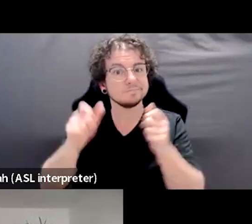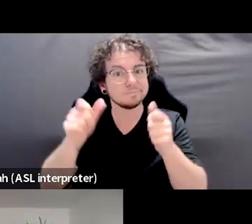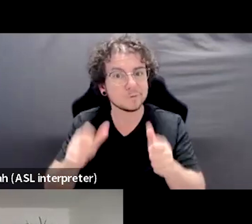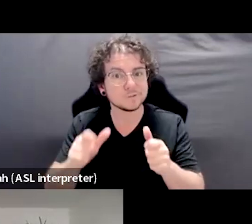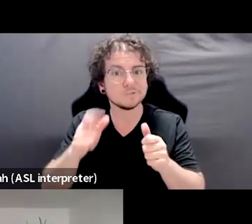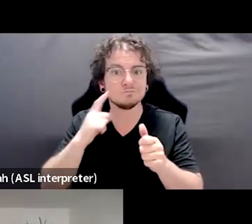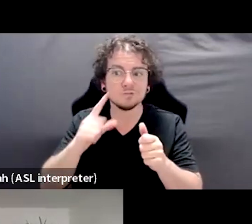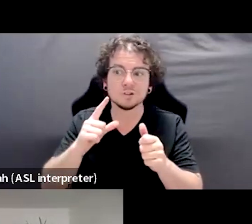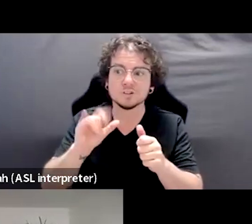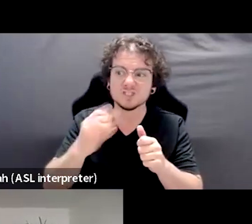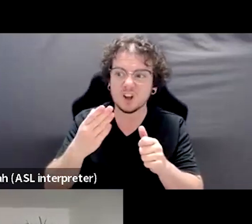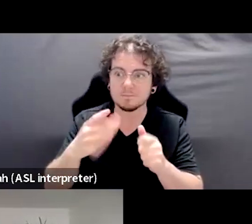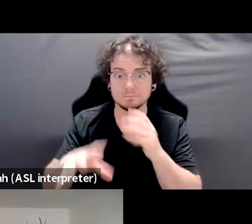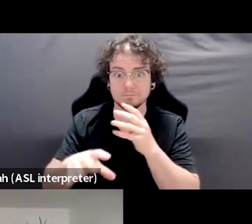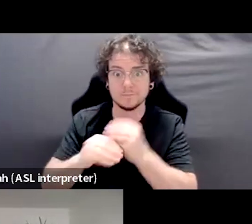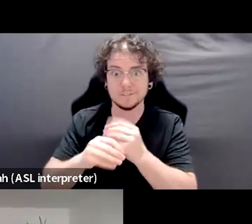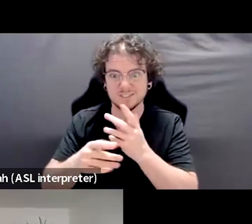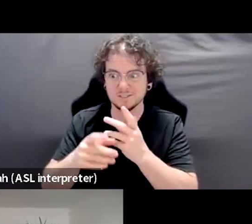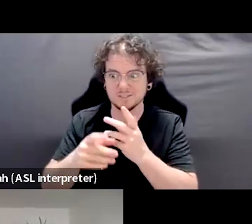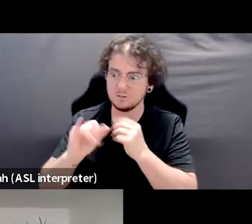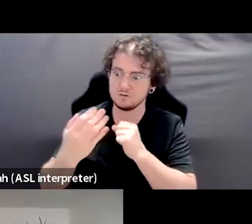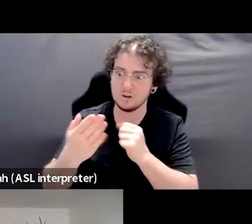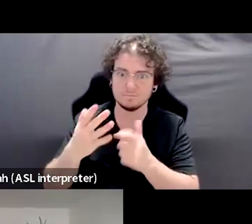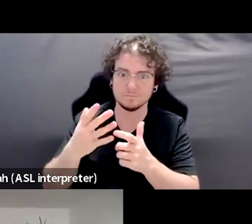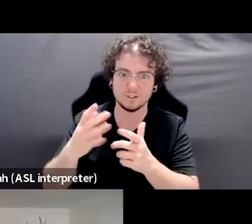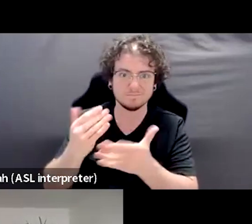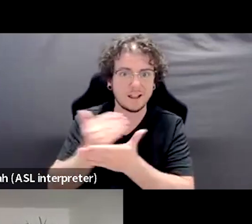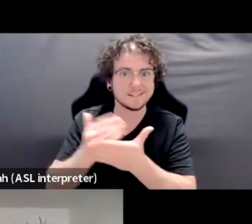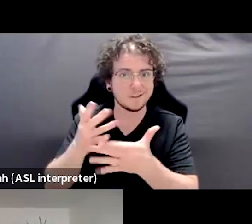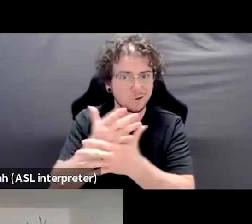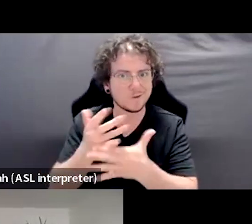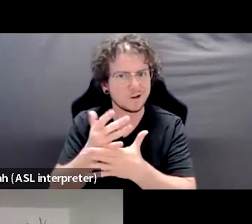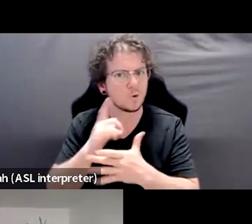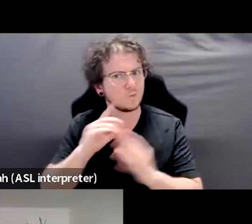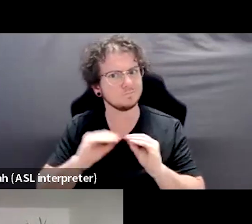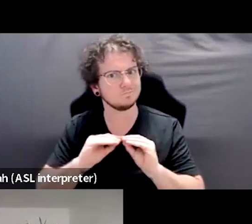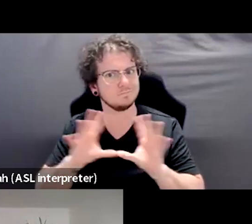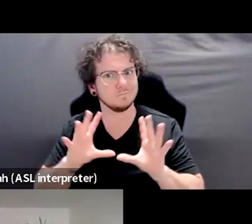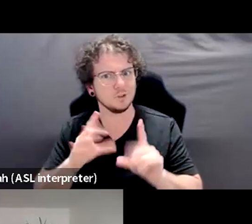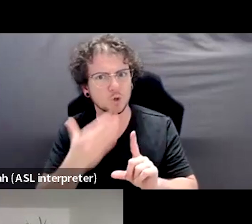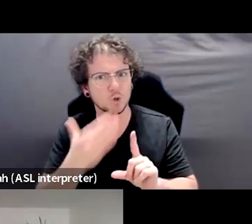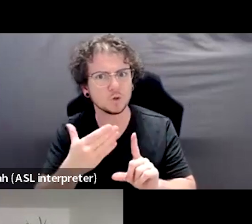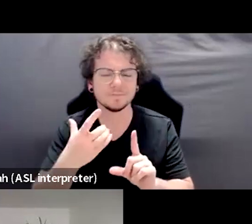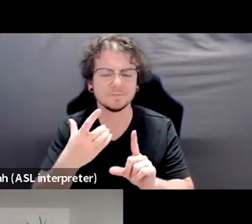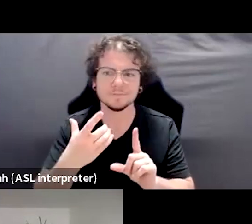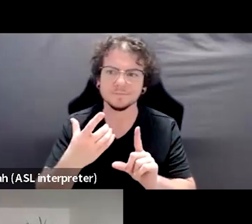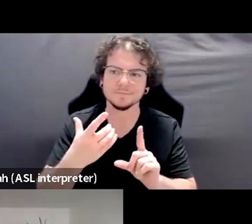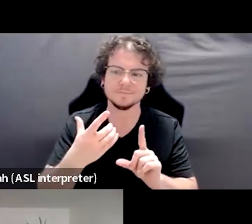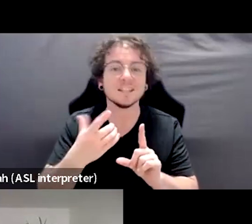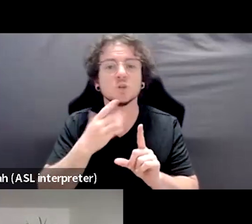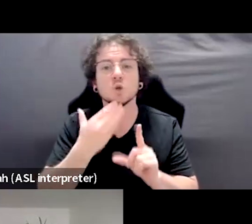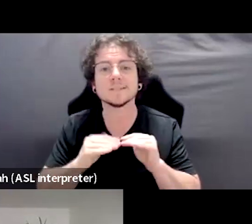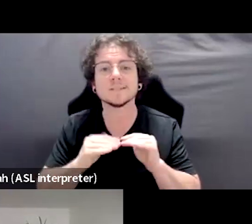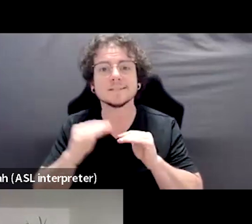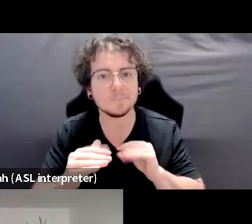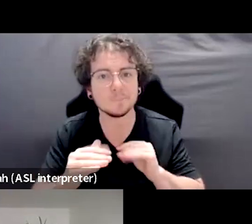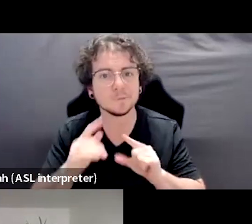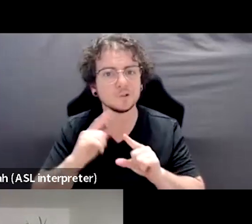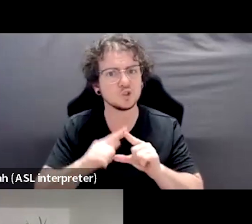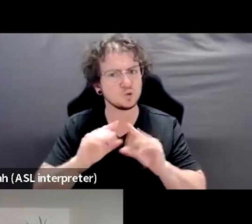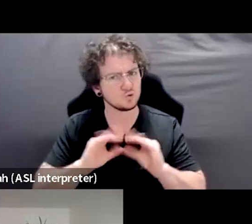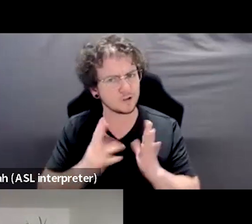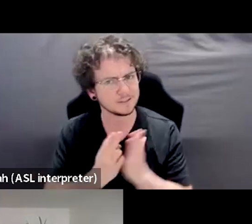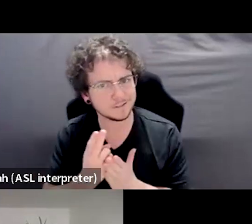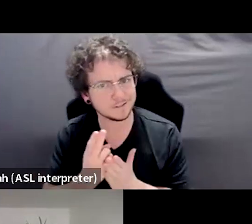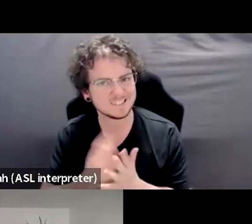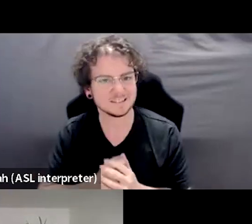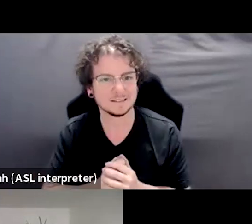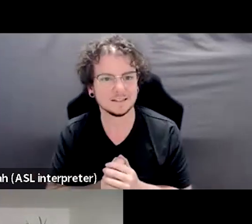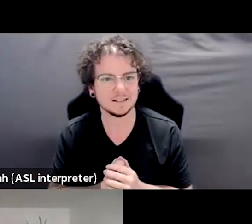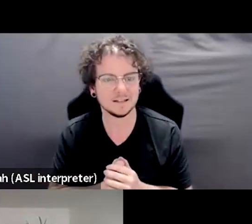tremendous step towards transparency. And it gives current employees the opportunity to see what